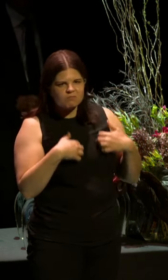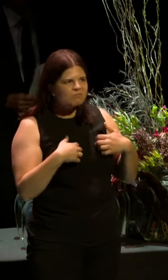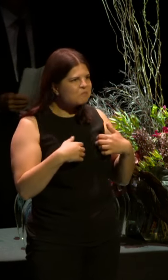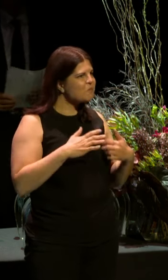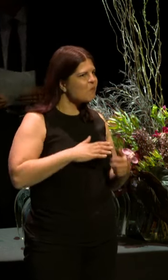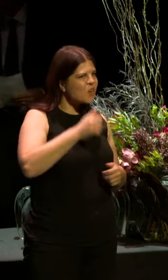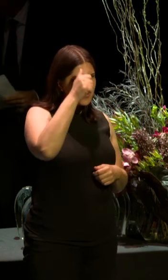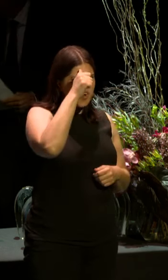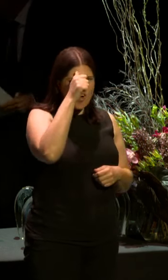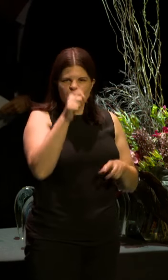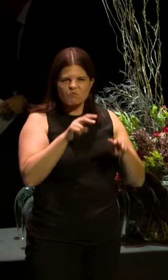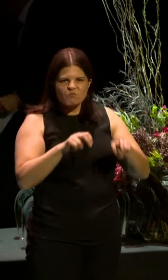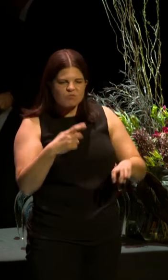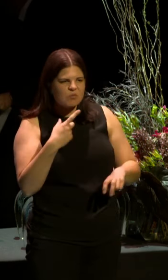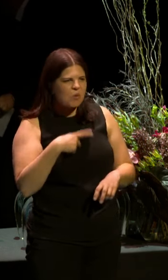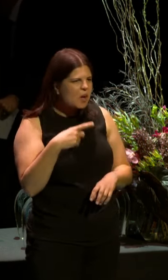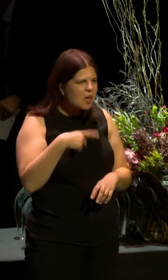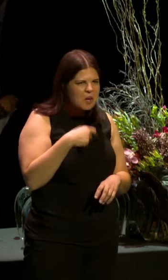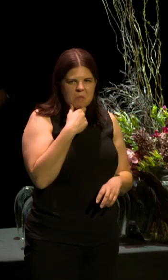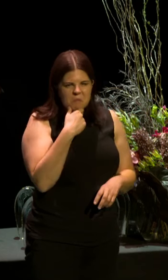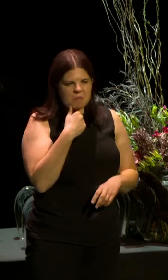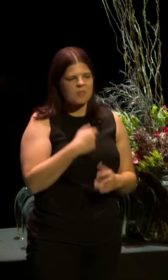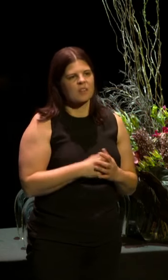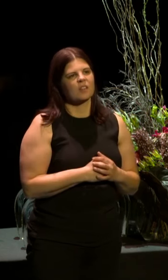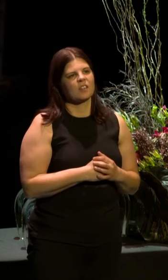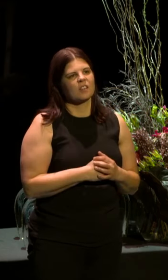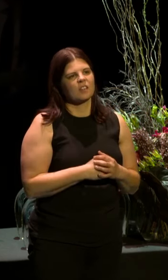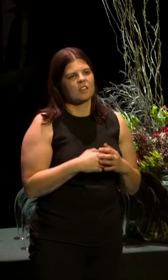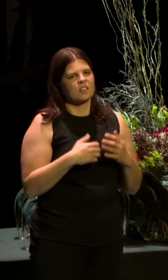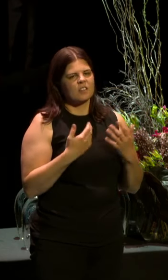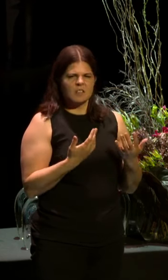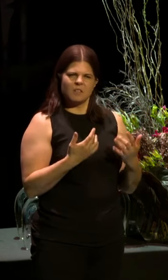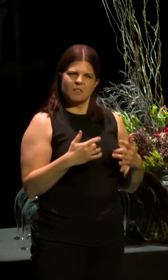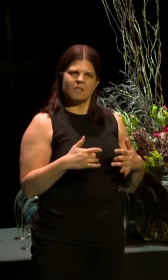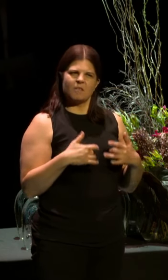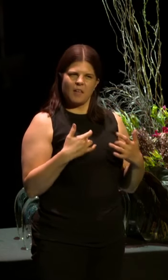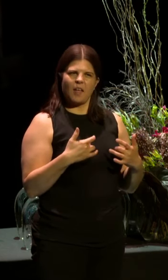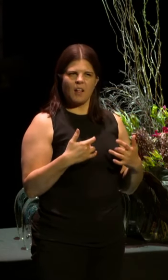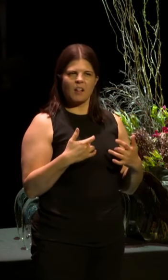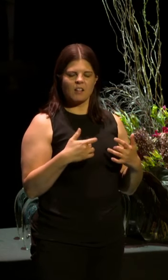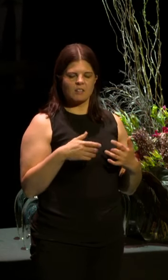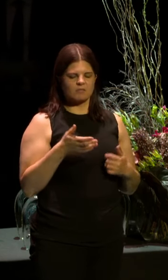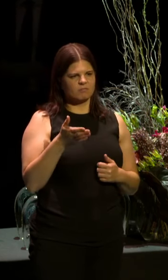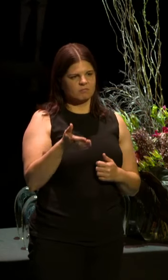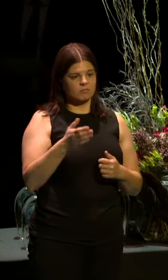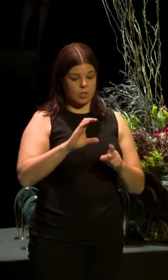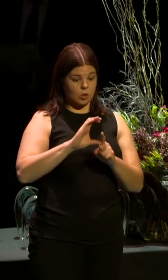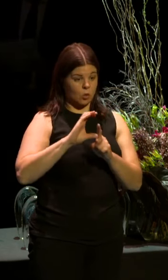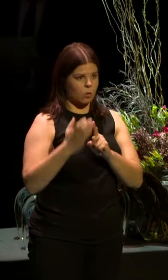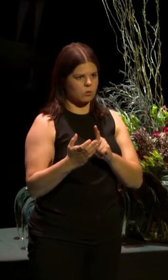all the while with a guiding feeling innate of the leadership of culture,